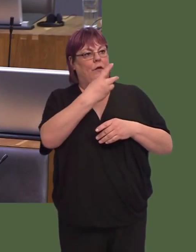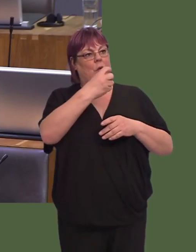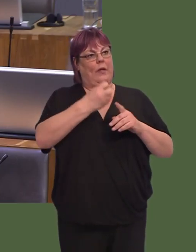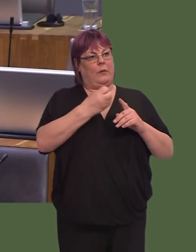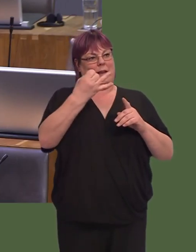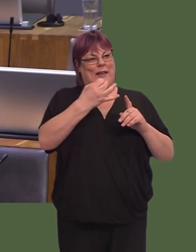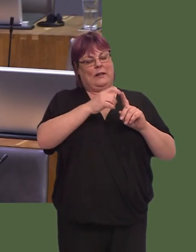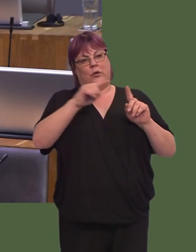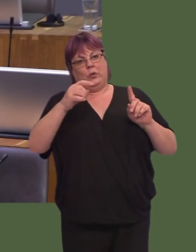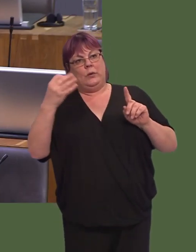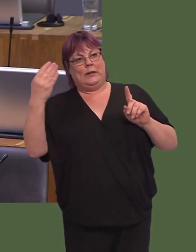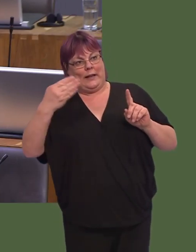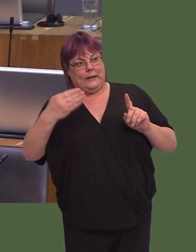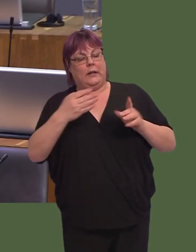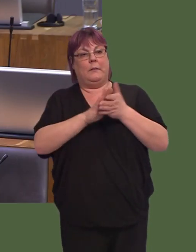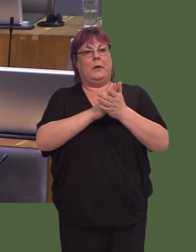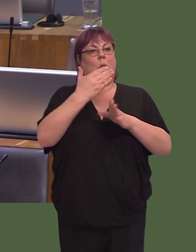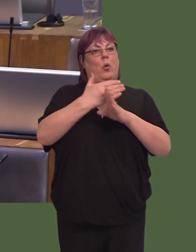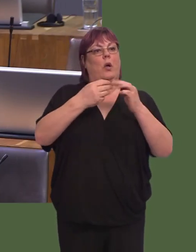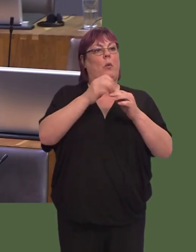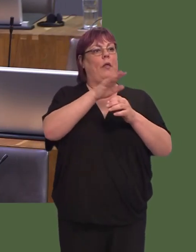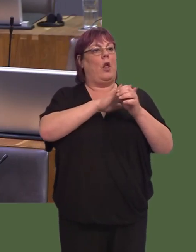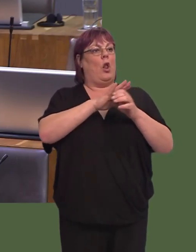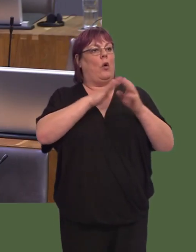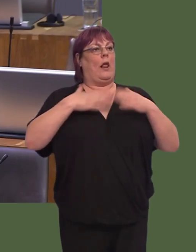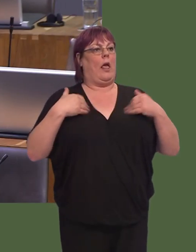This will involve working with partners, including local health boards and Public Health Wales,